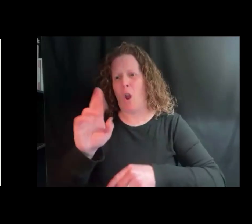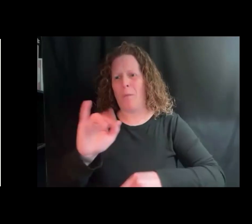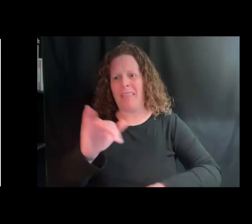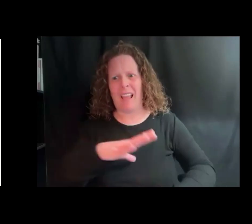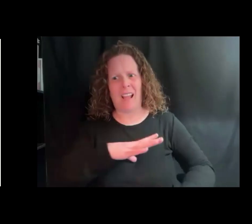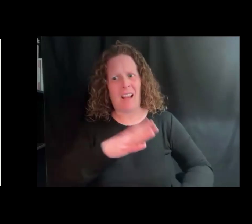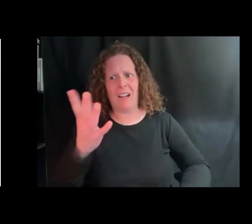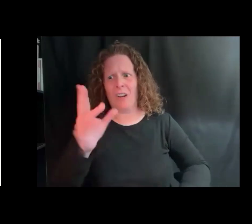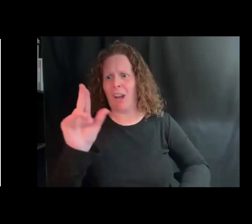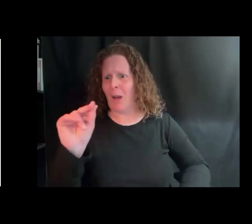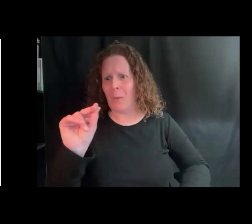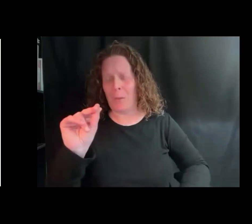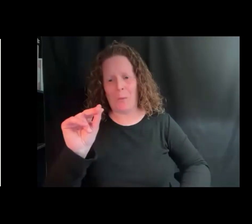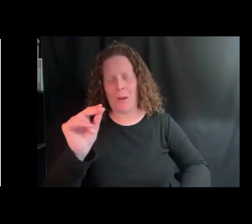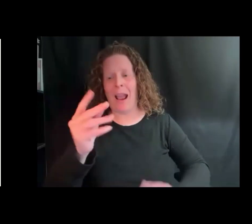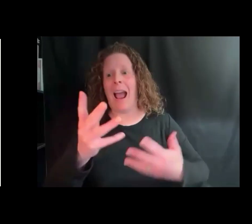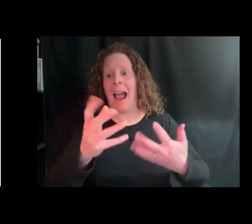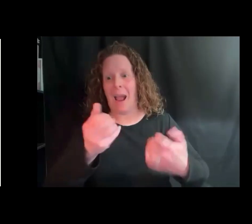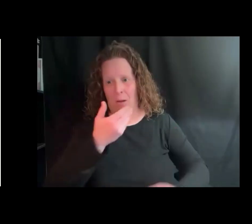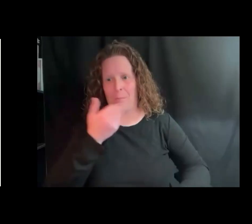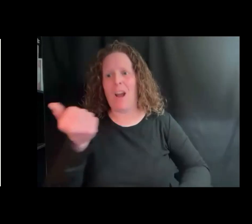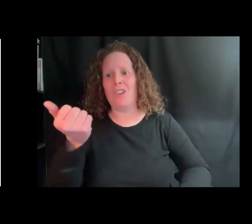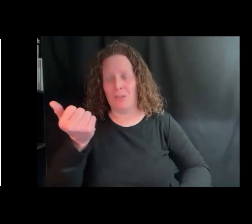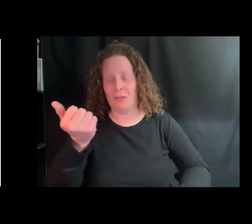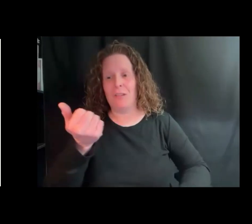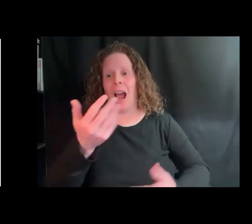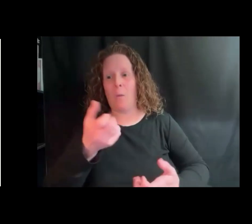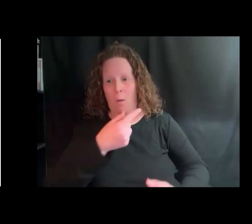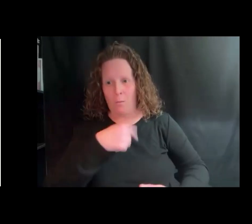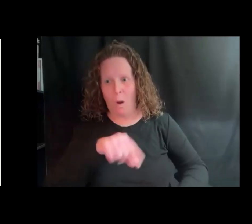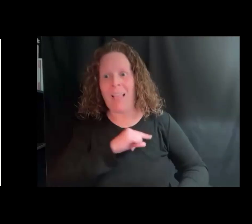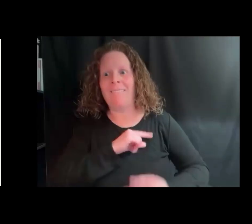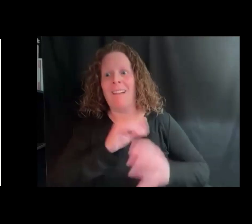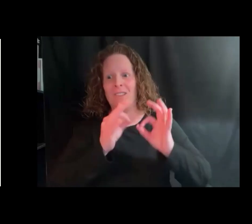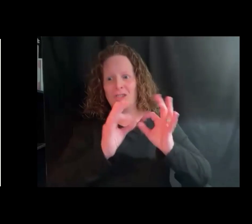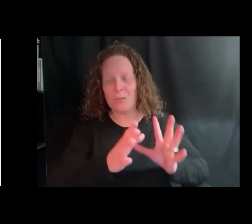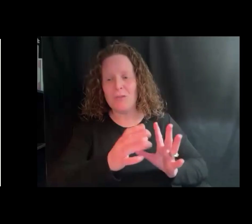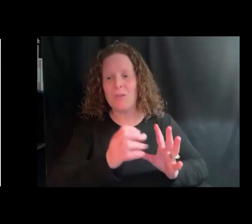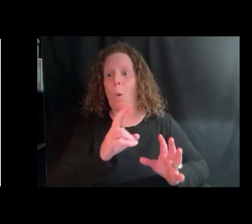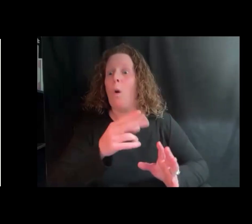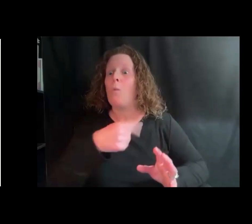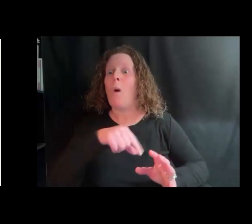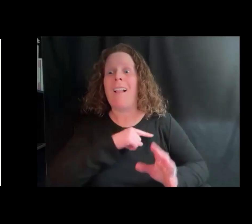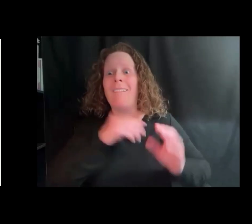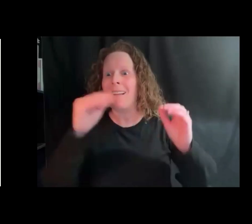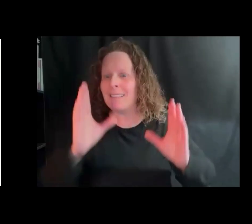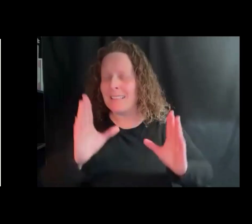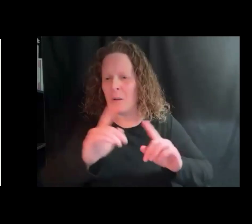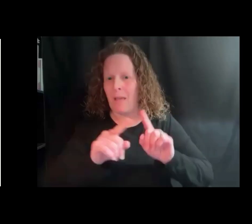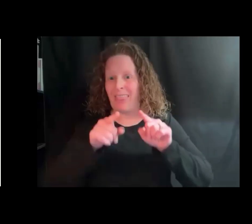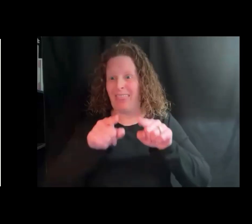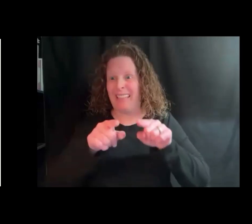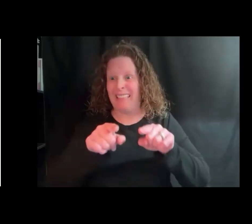You know they'll figure it out. Heck no right? I want a qualified interpreter in there